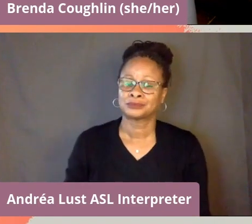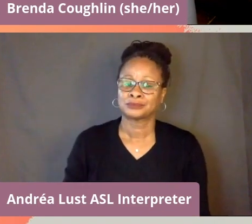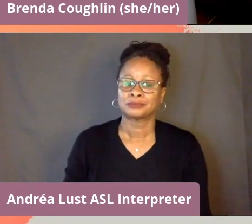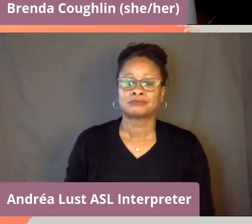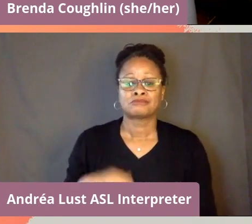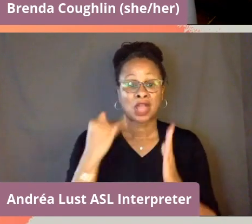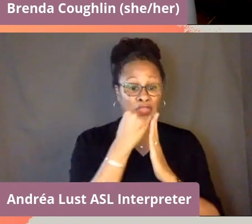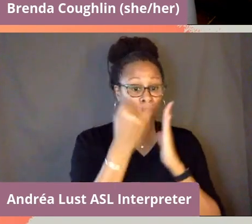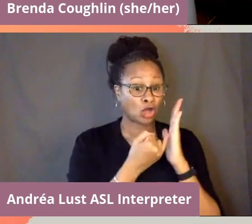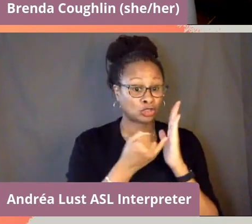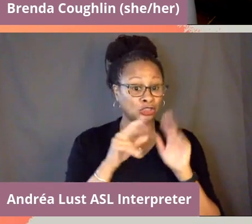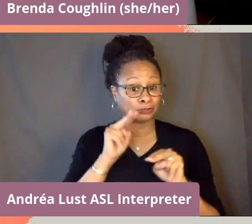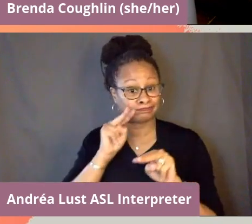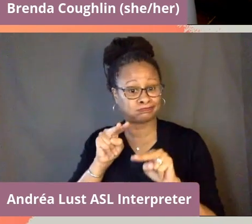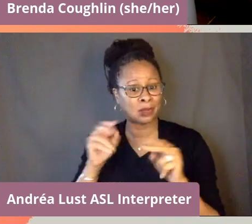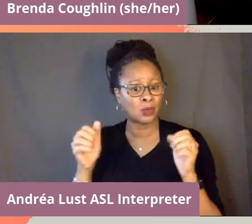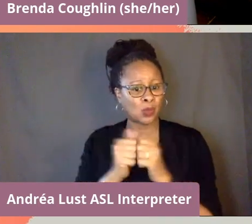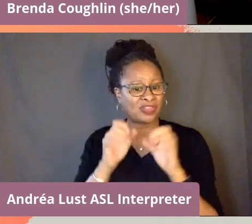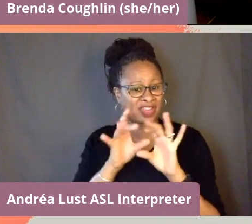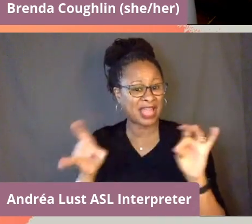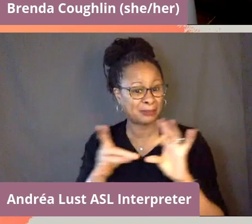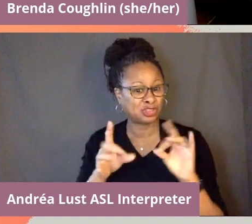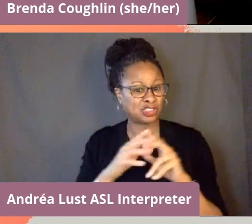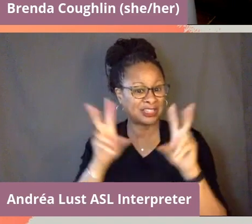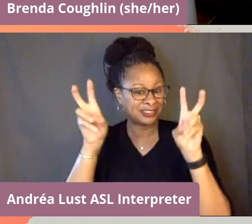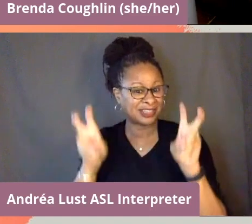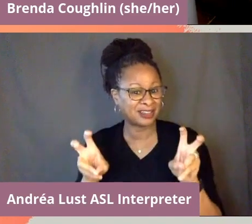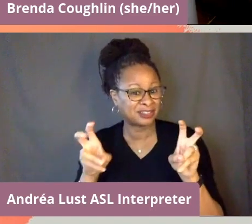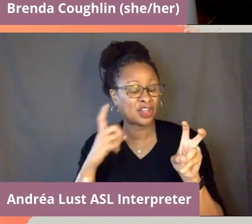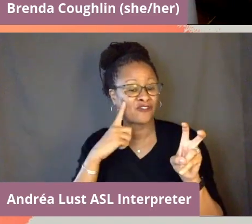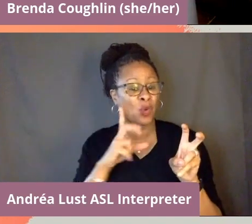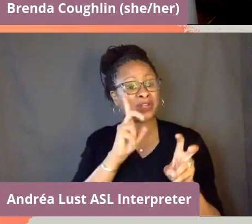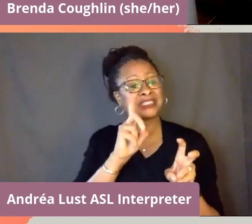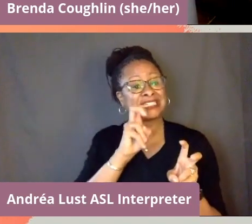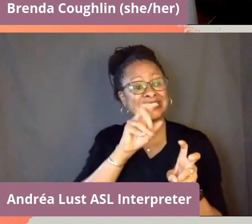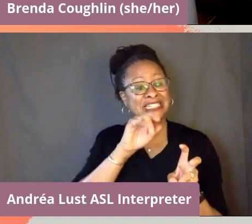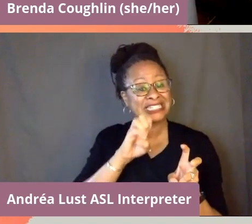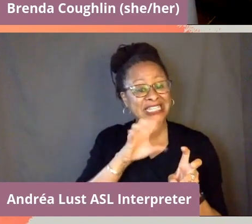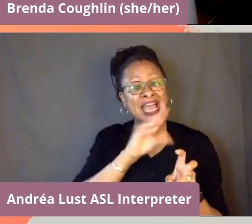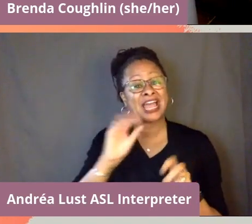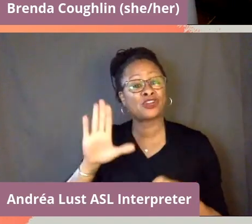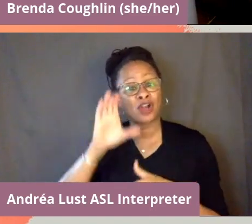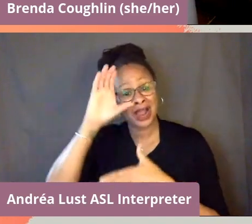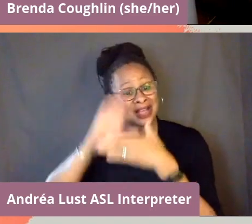of the captions and titles for Denise, and her husband Neil, and Steve Hoffman,